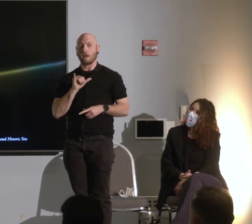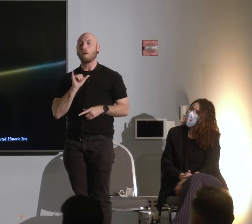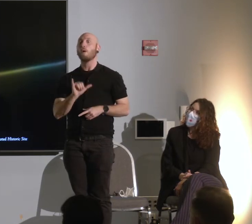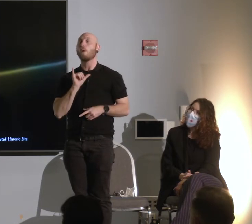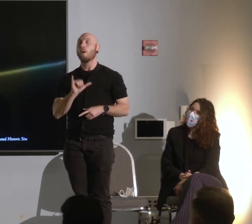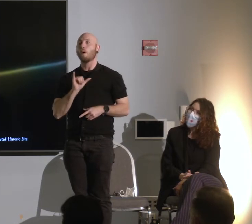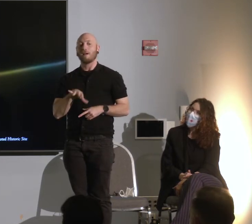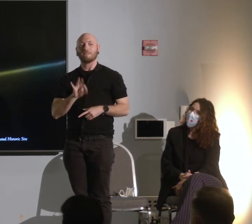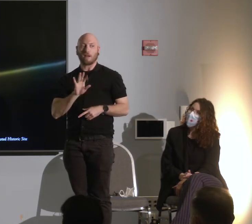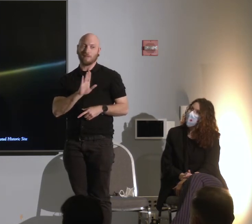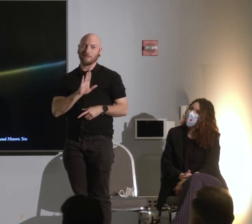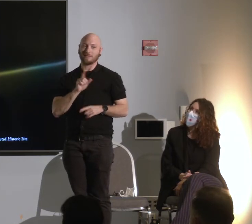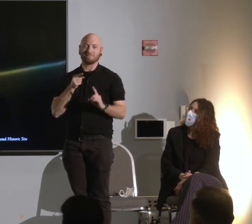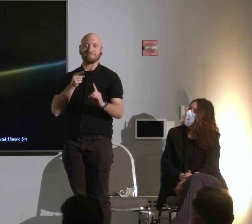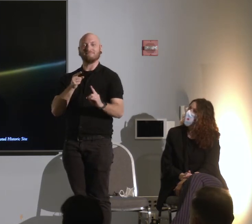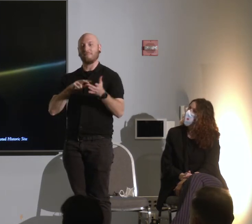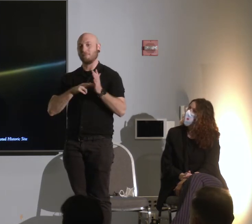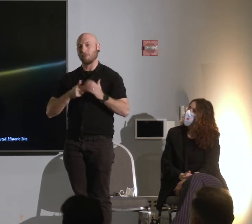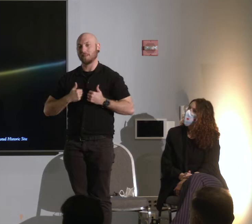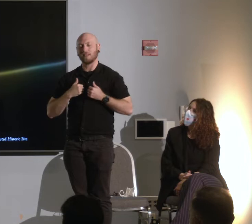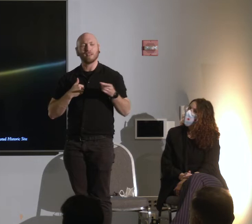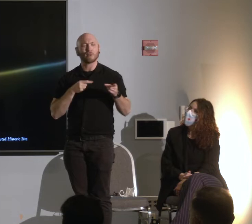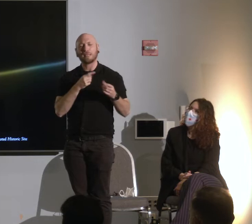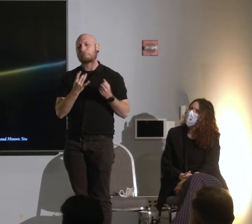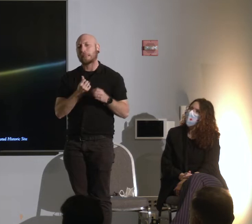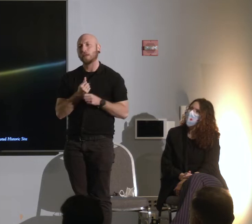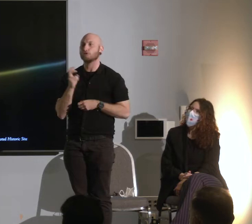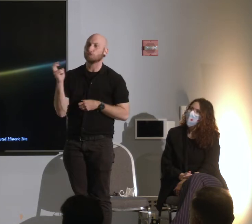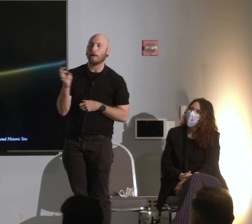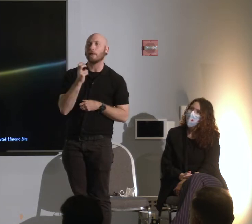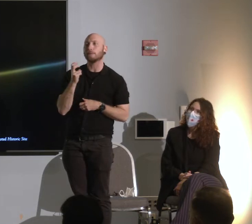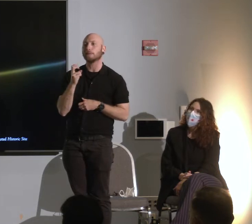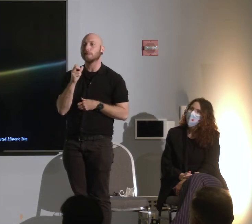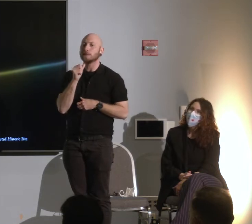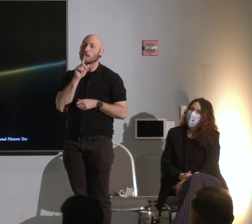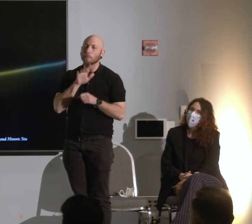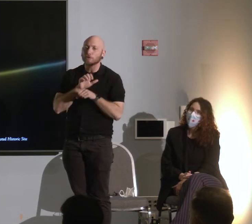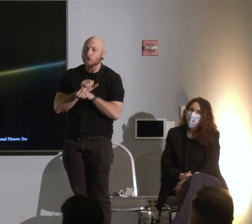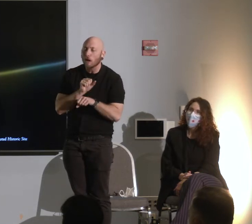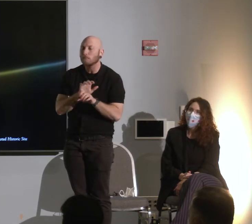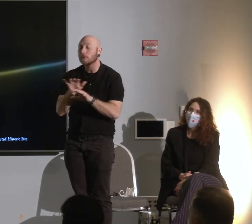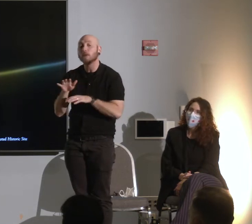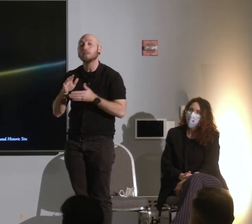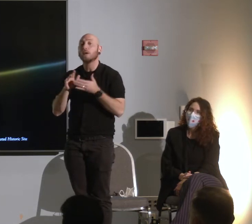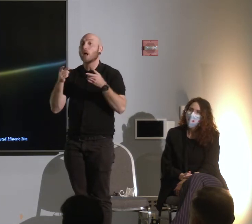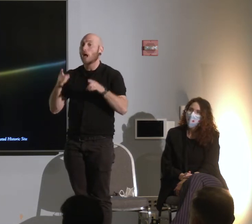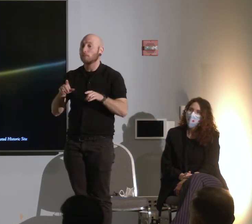a good many years of something of a vagabond. He was 35, and he became a park maker almost